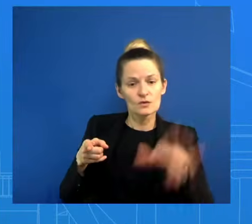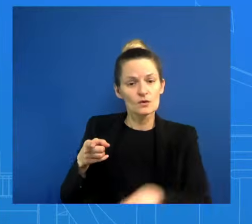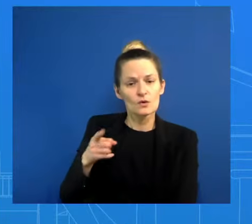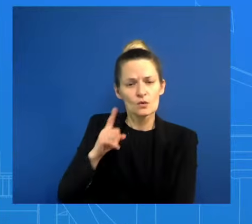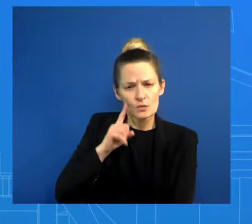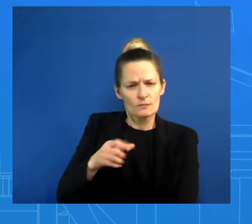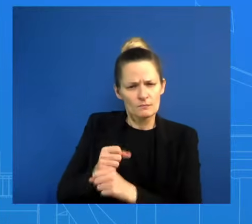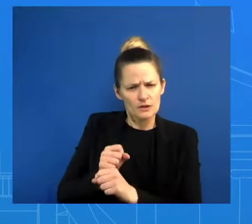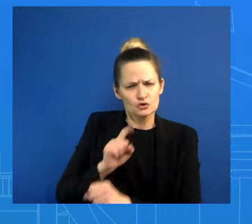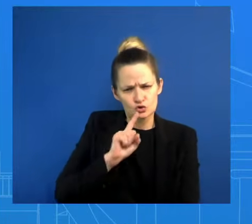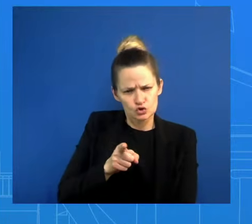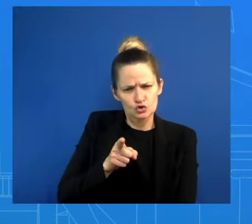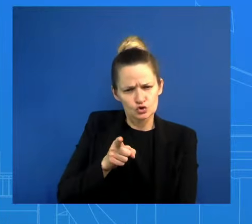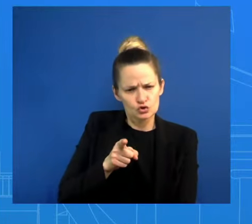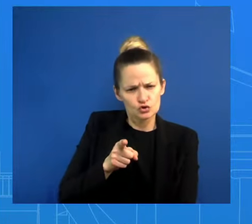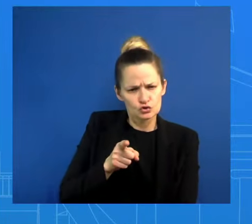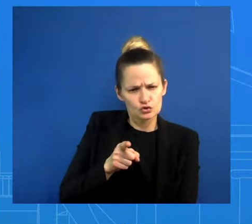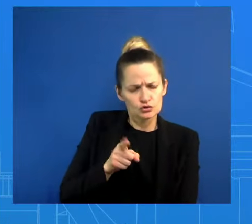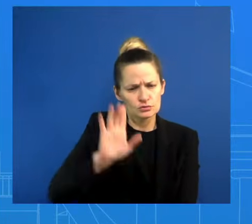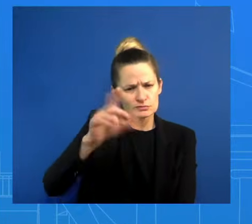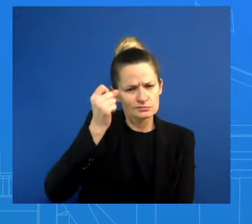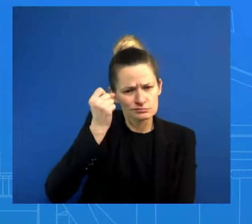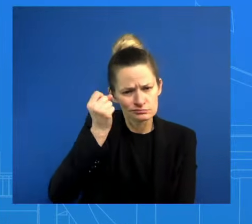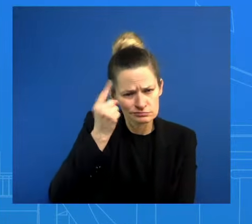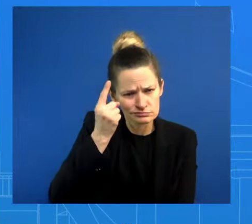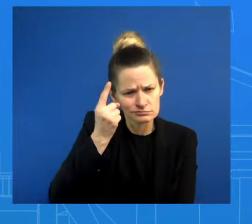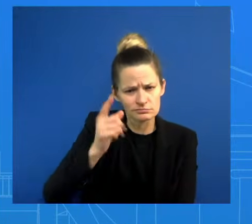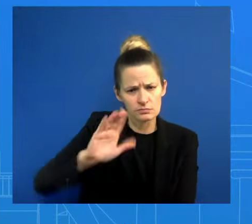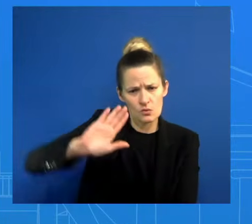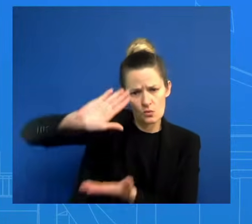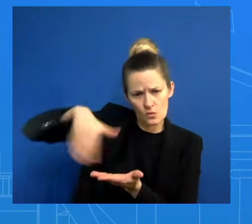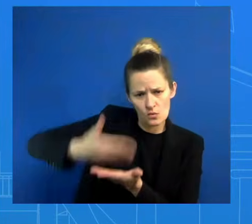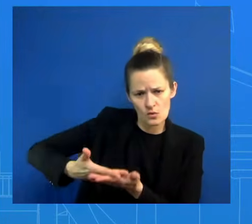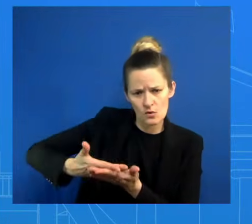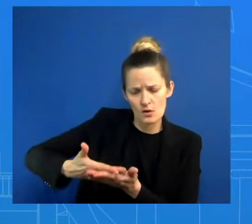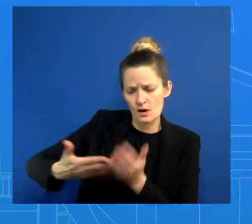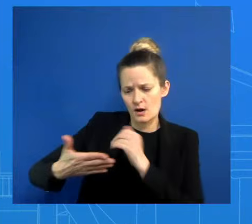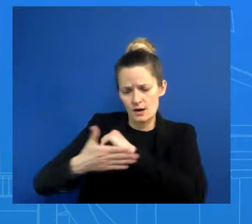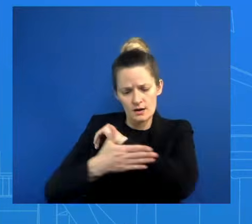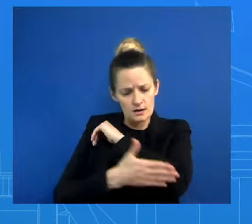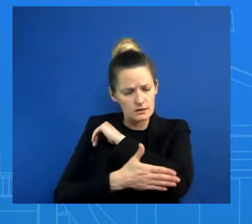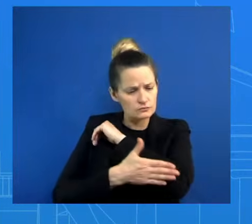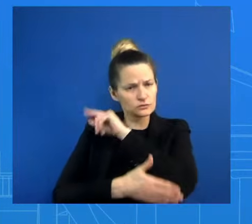and held hostage are brought home. And, you know, we have seen this multiple times